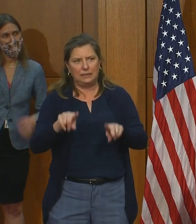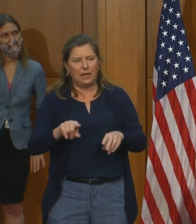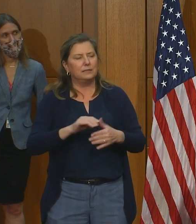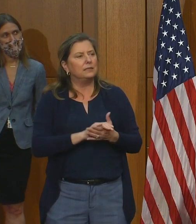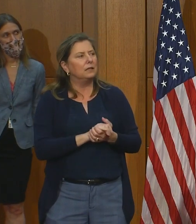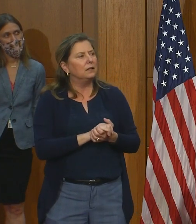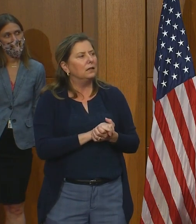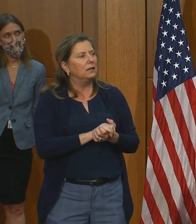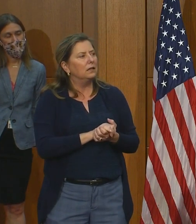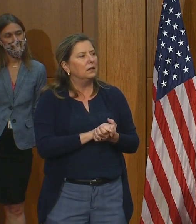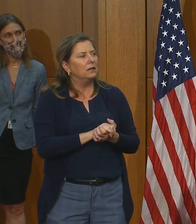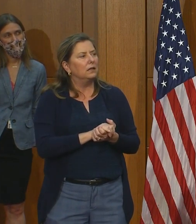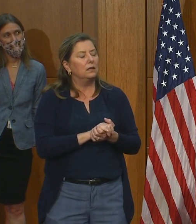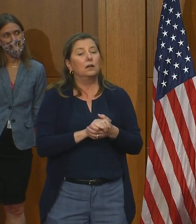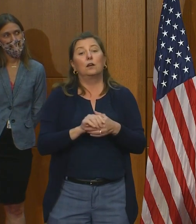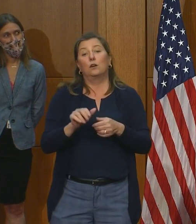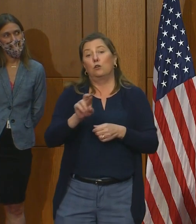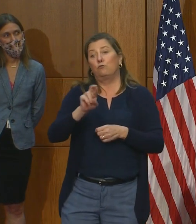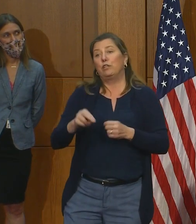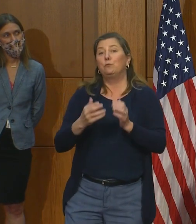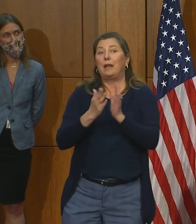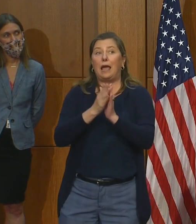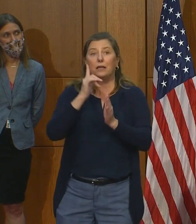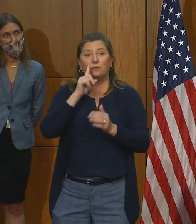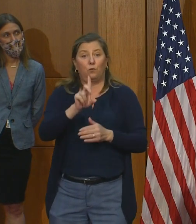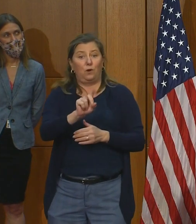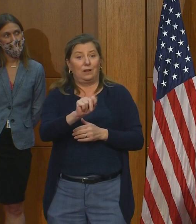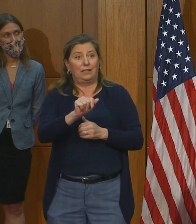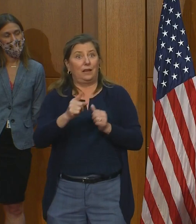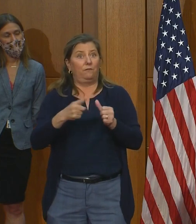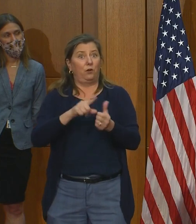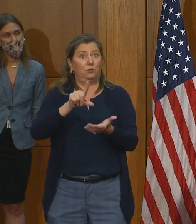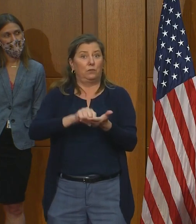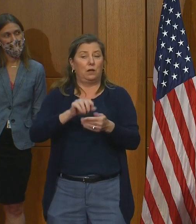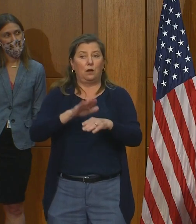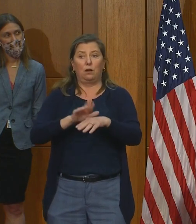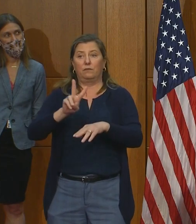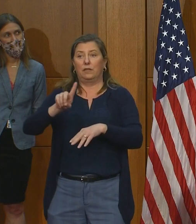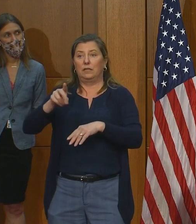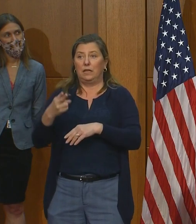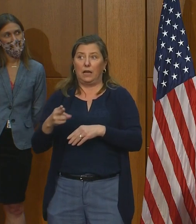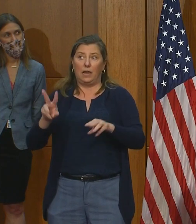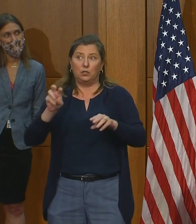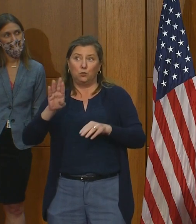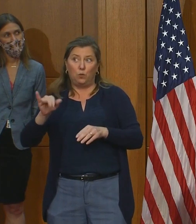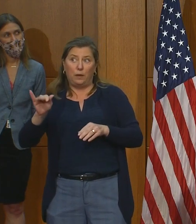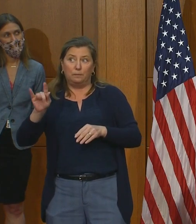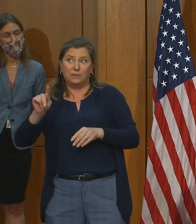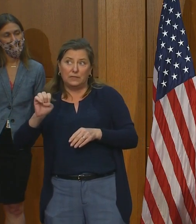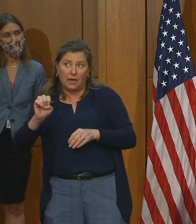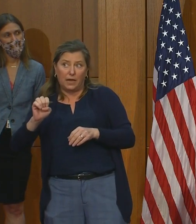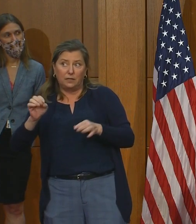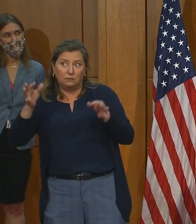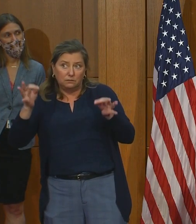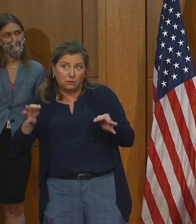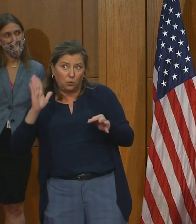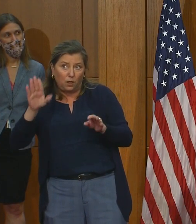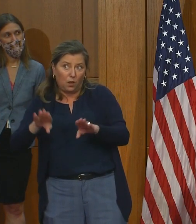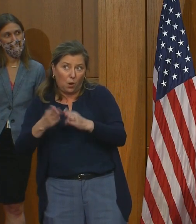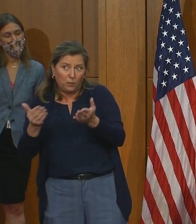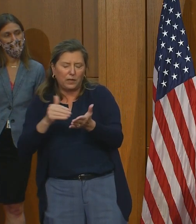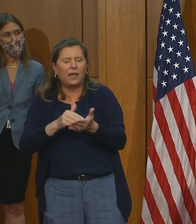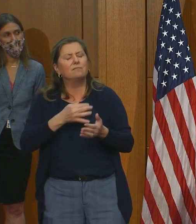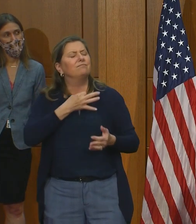RIGHT MY QUESTION ACTUALLY ON A